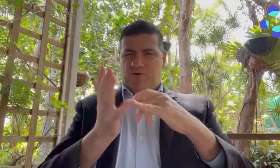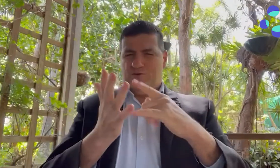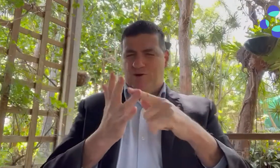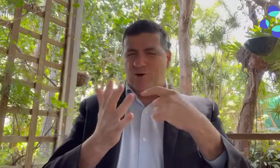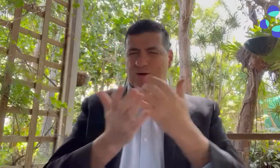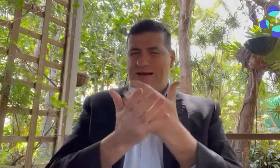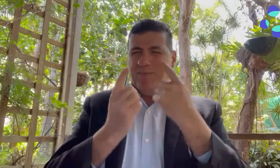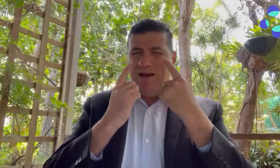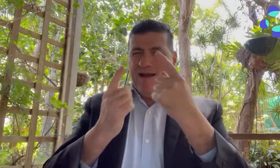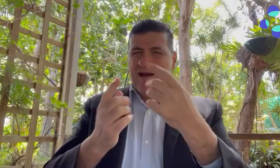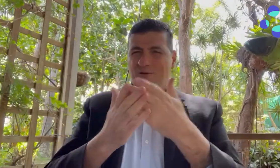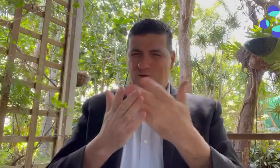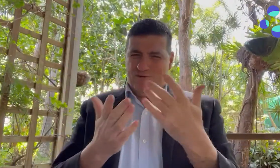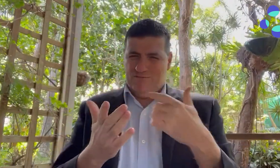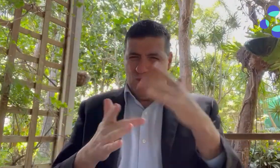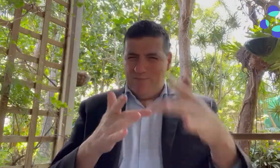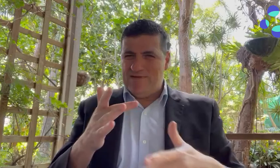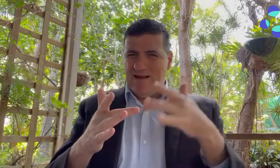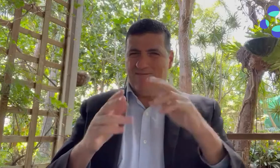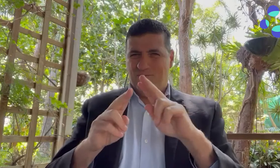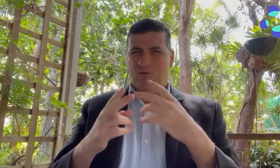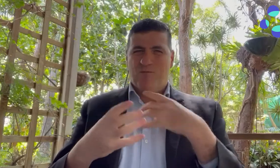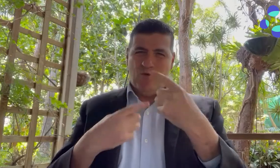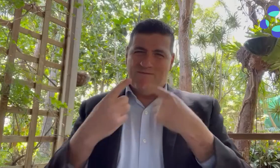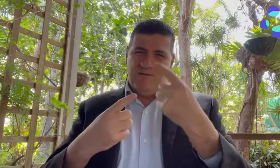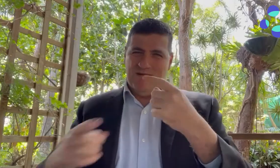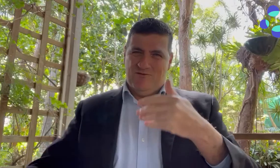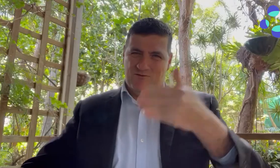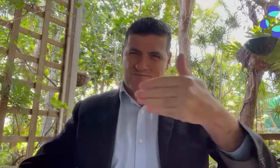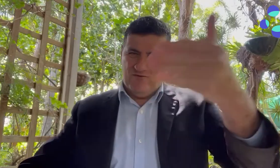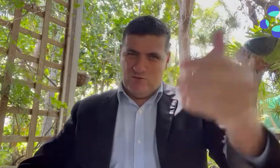So, keep an eye on our website for more information to come.